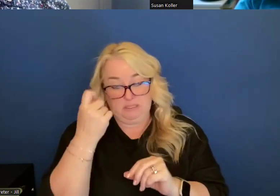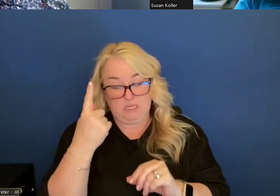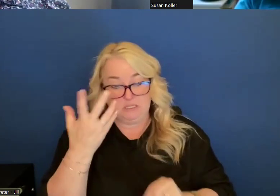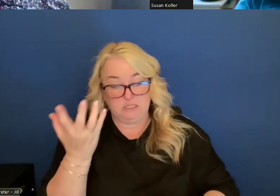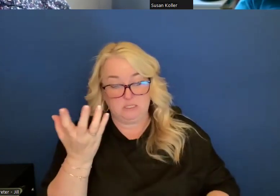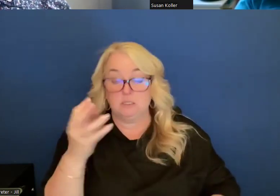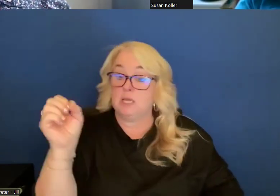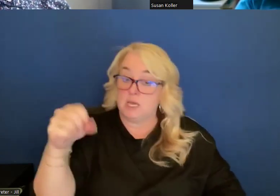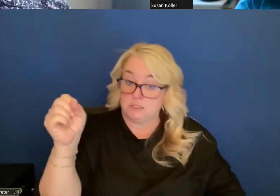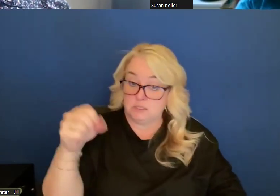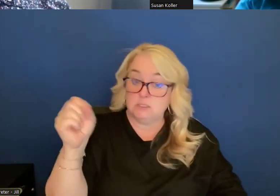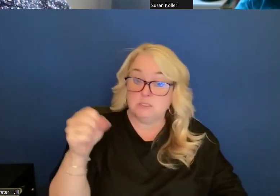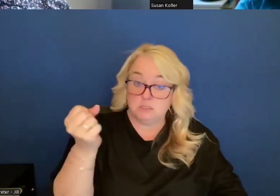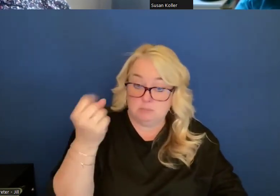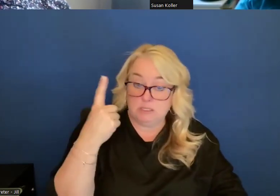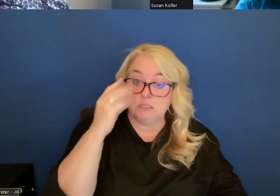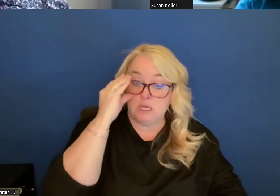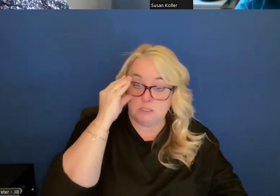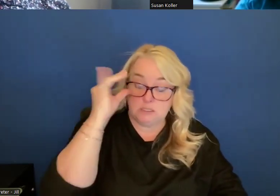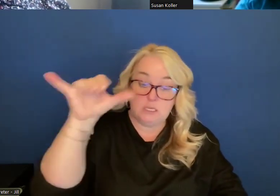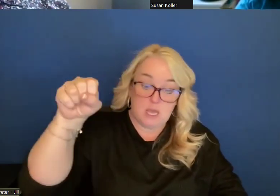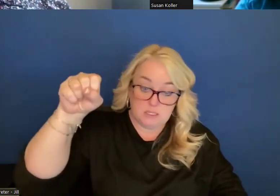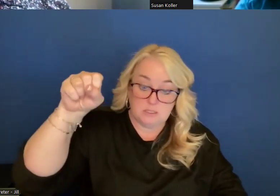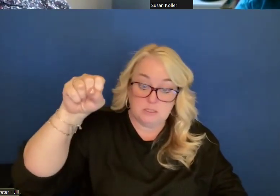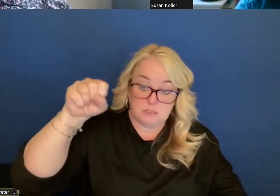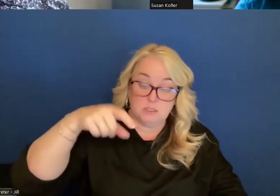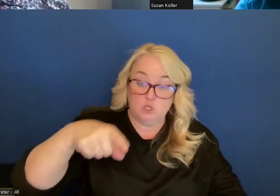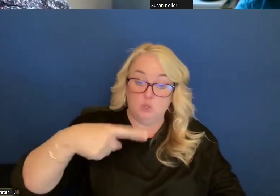Kate Brady: It does. Yes, you're saying, for changing or amending